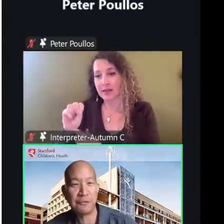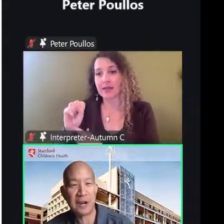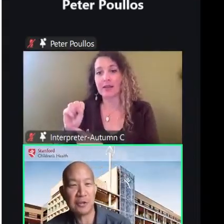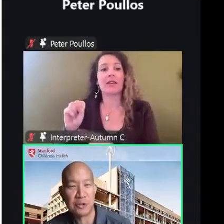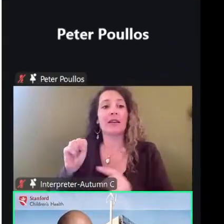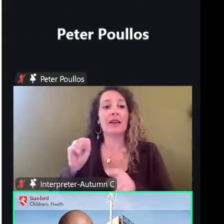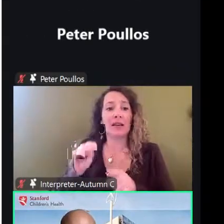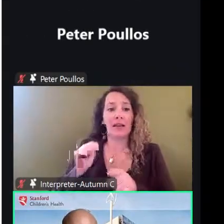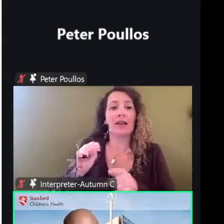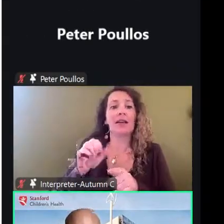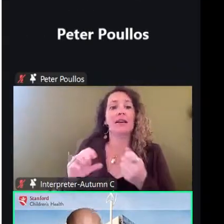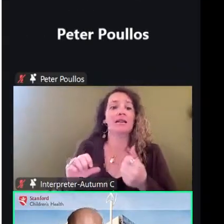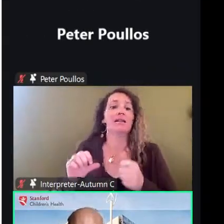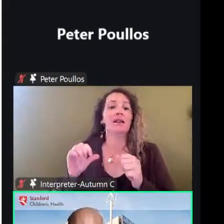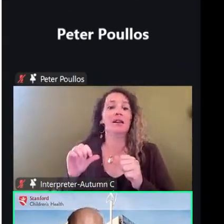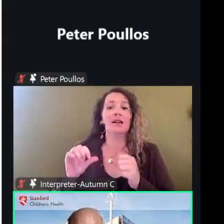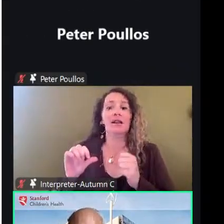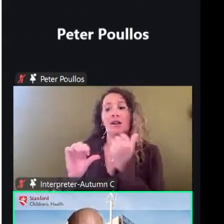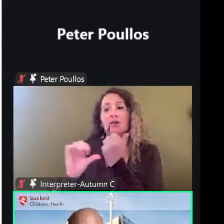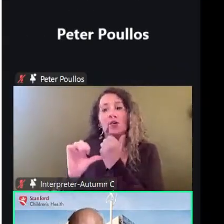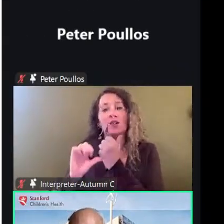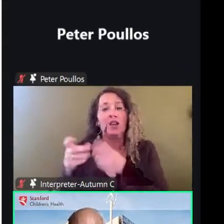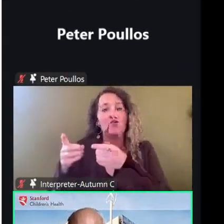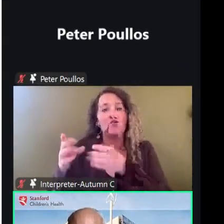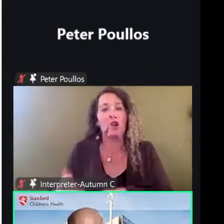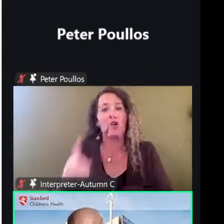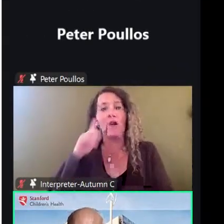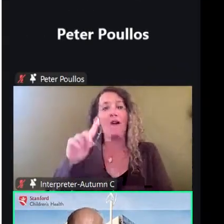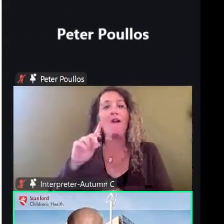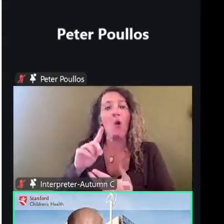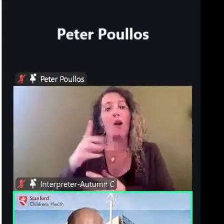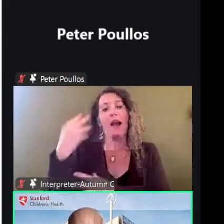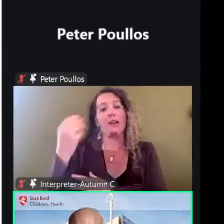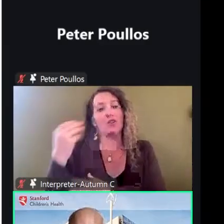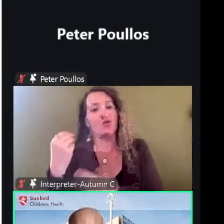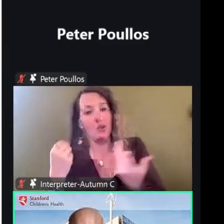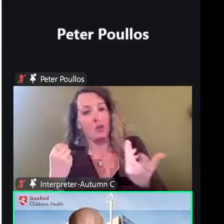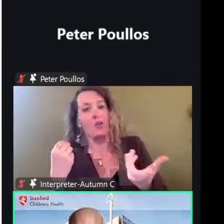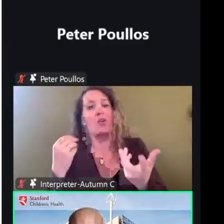affairs for disability rights California. Uh and he'll be kicking us off with the first session